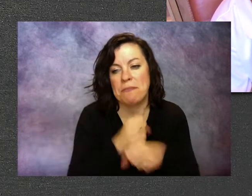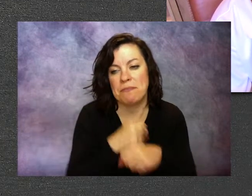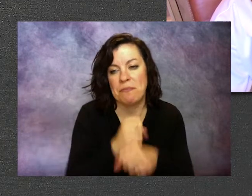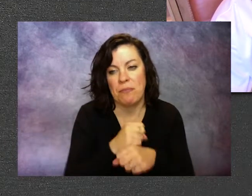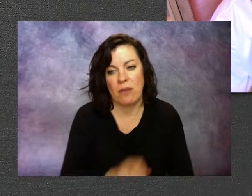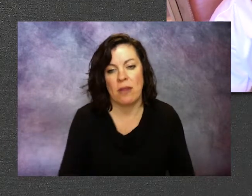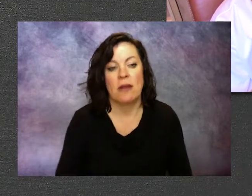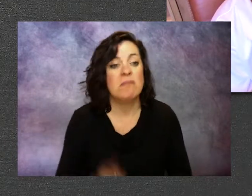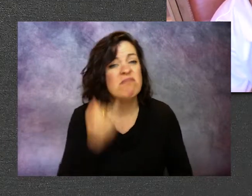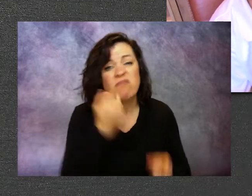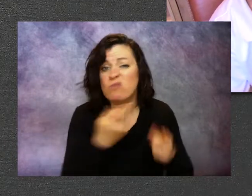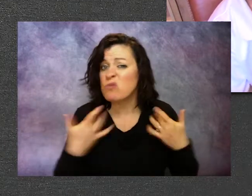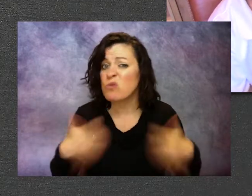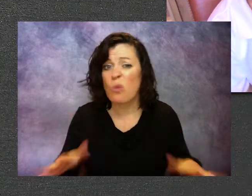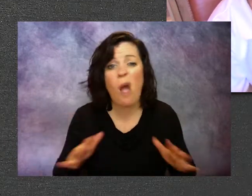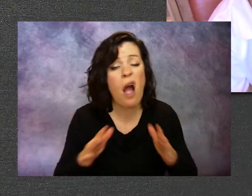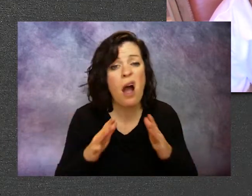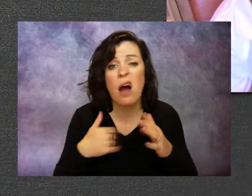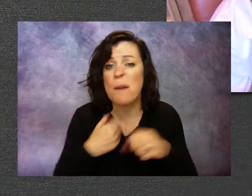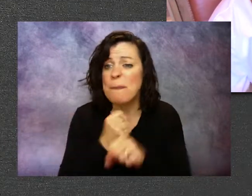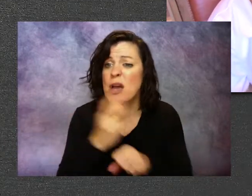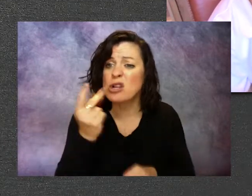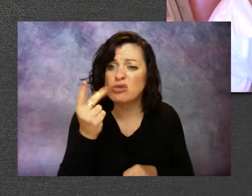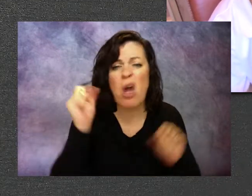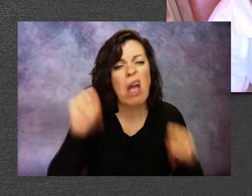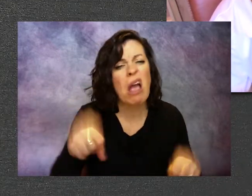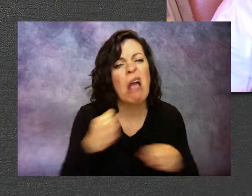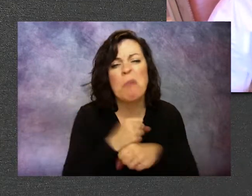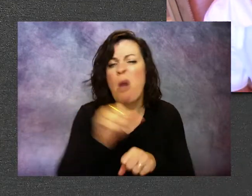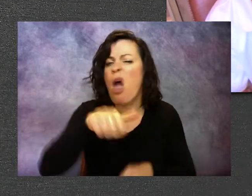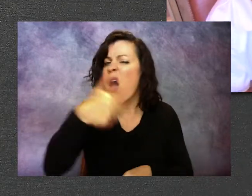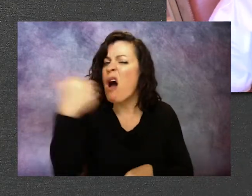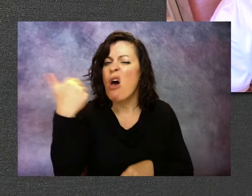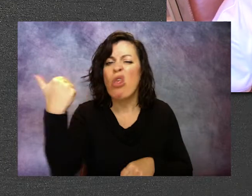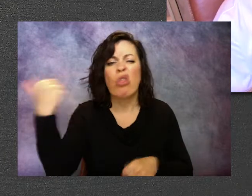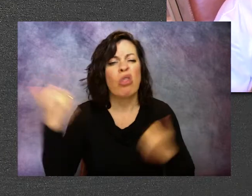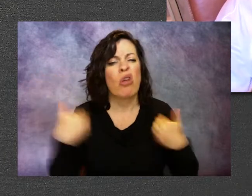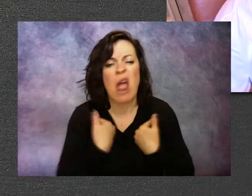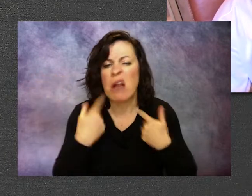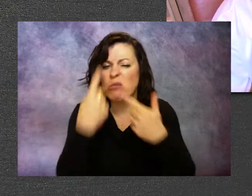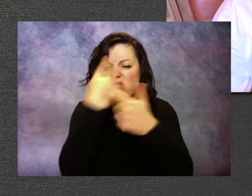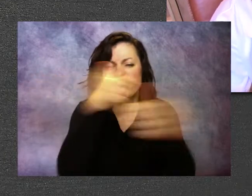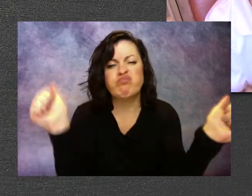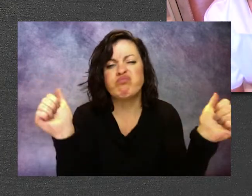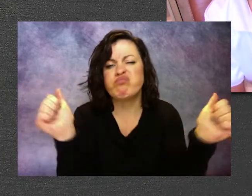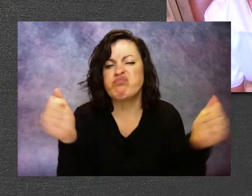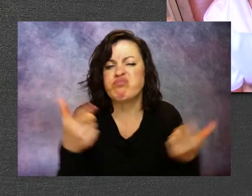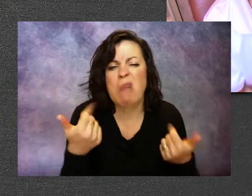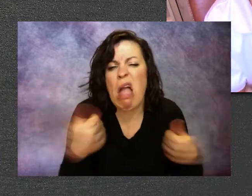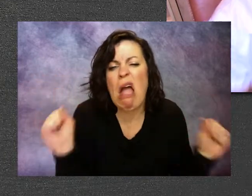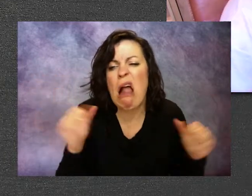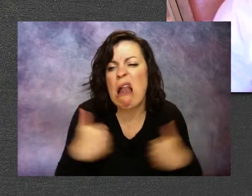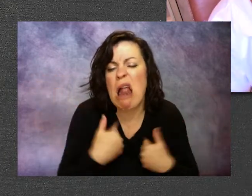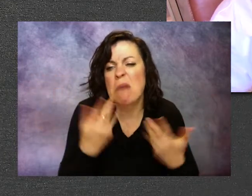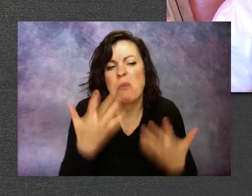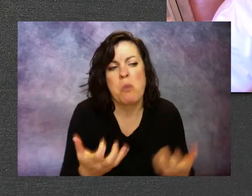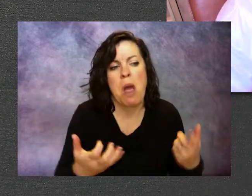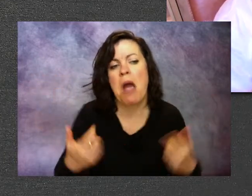Yeah. If you have all those different animals, you can make any animal that you want at home, right? Yeah. So, what are you gonna make? I think I'm gonna make a dog.